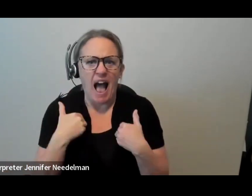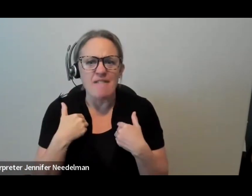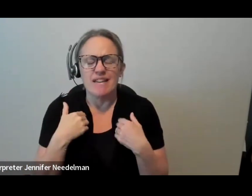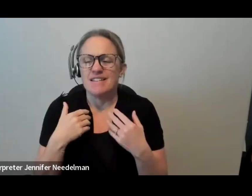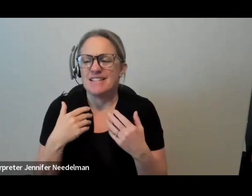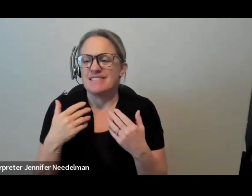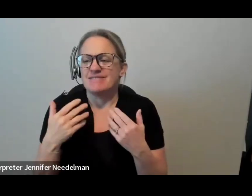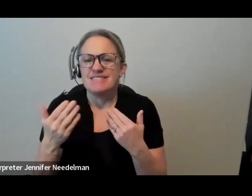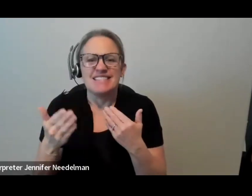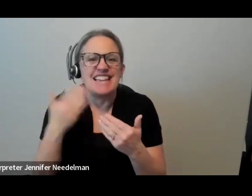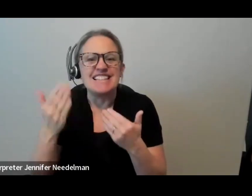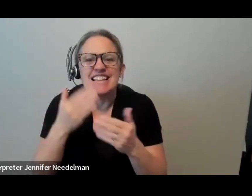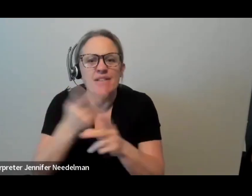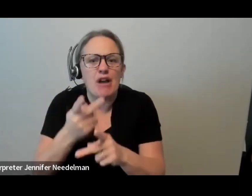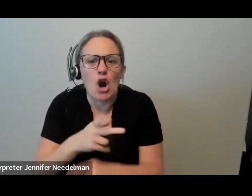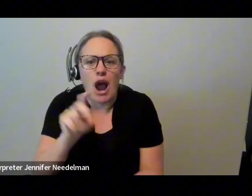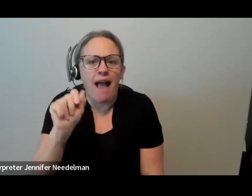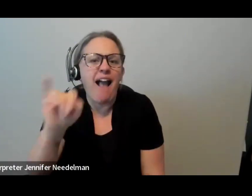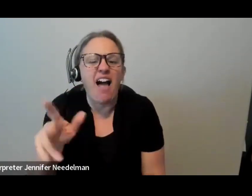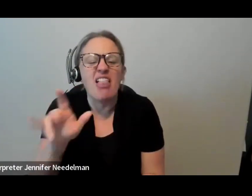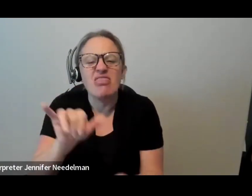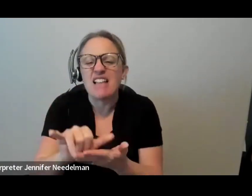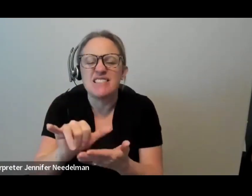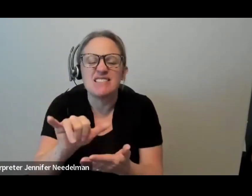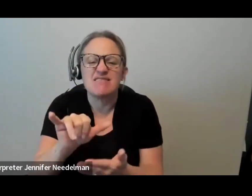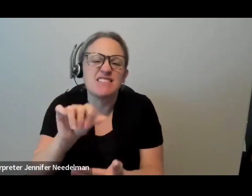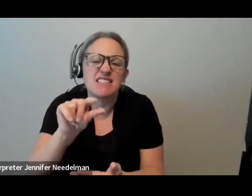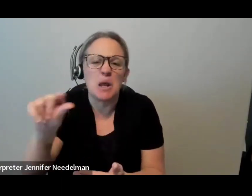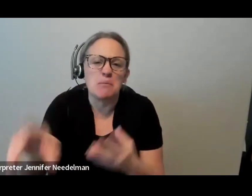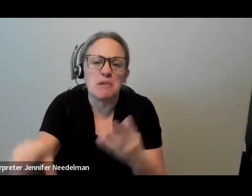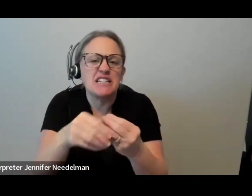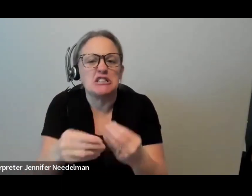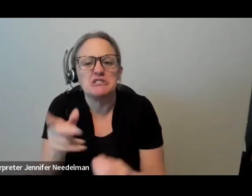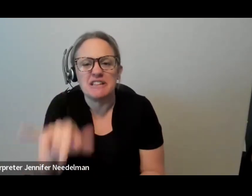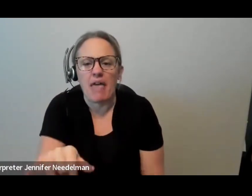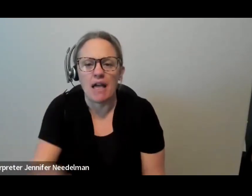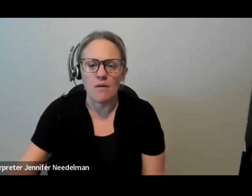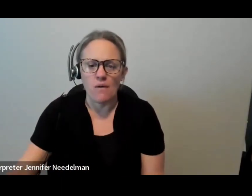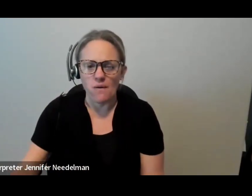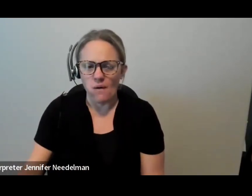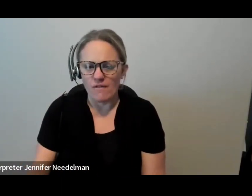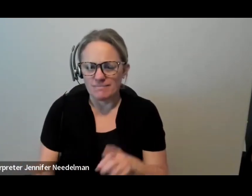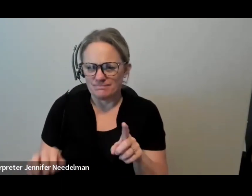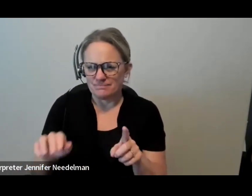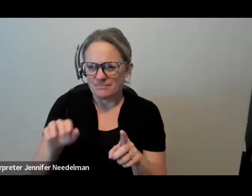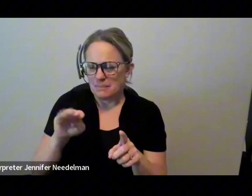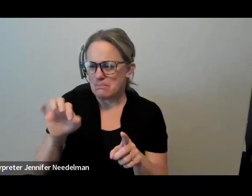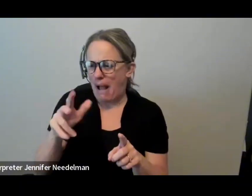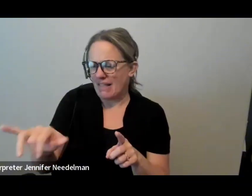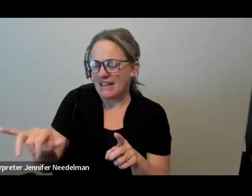So those are a couple thoughts to, to that sentiment. Like if I could kind of jump in there.